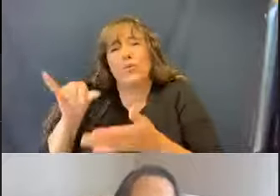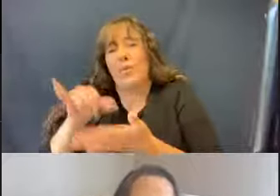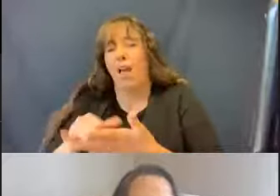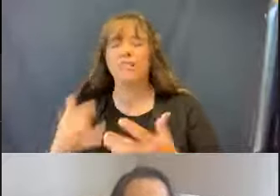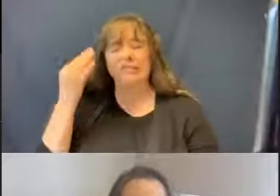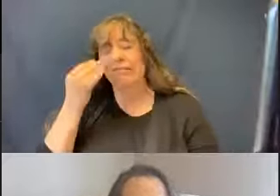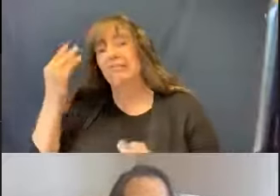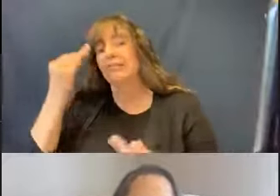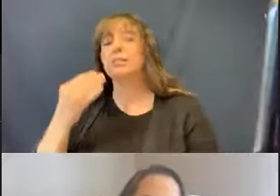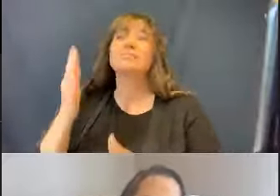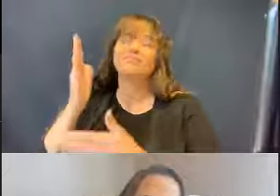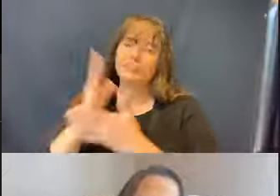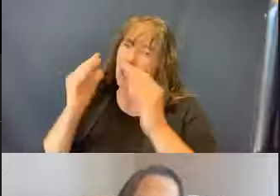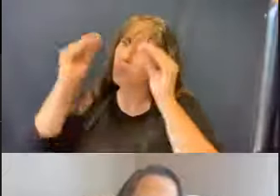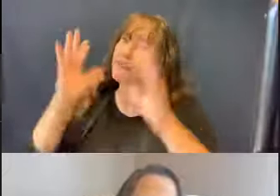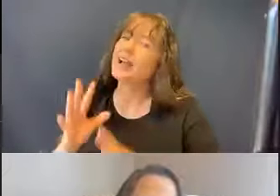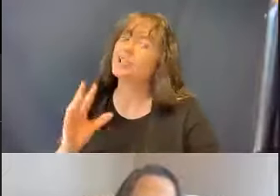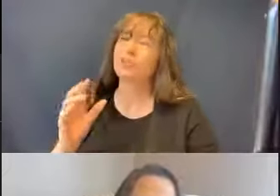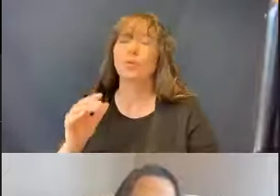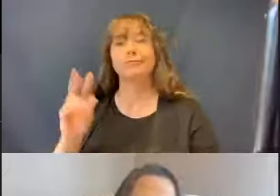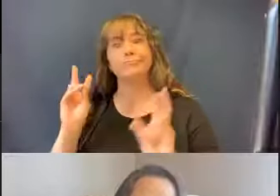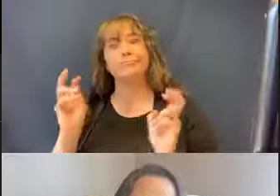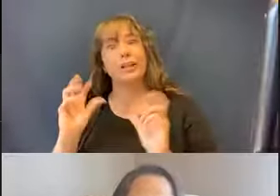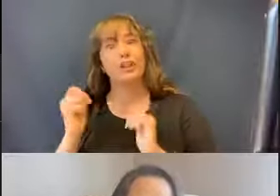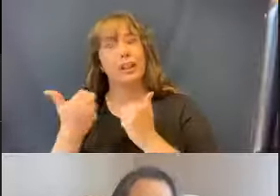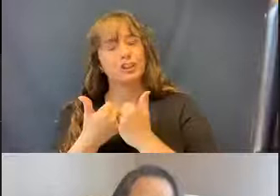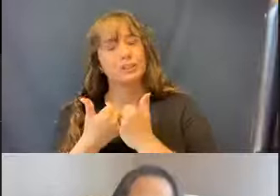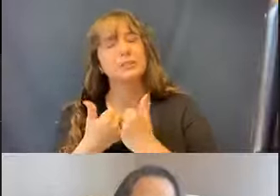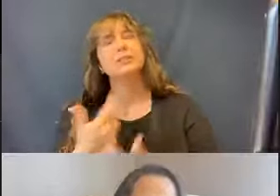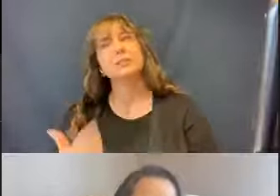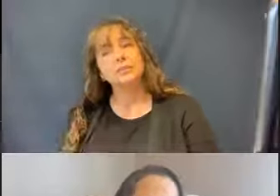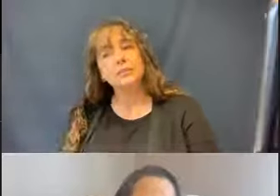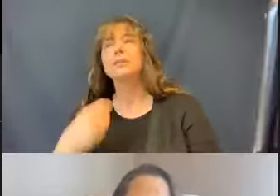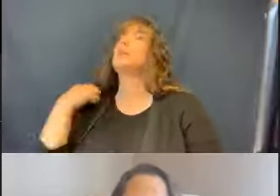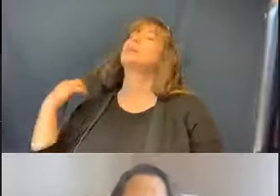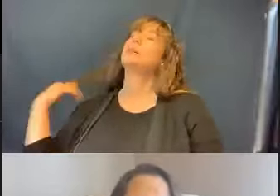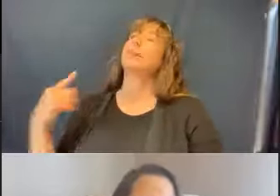One I had to go talk to the Dean of Students with, and they had to follow up with him because